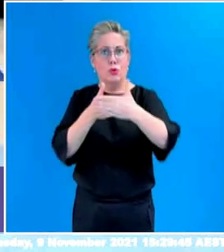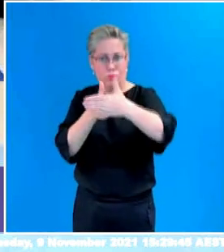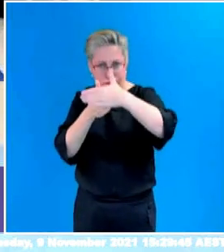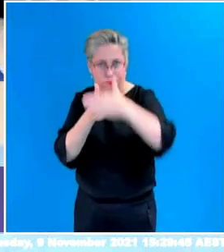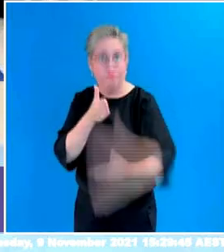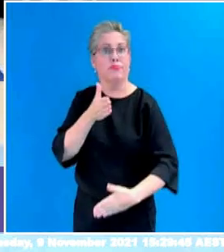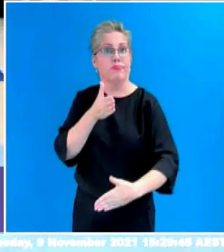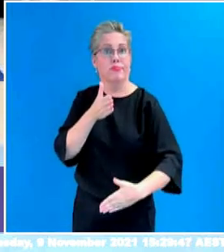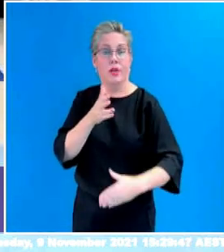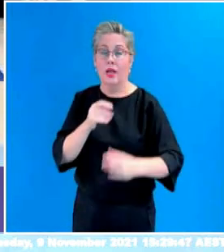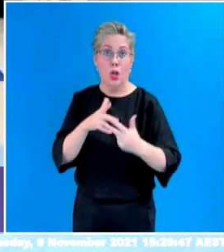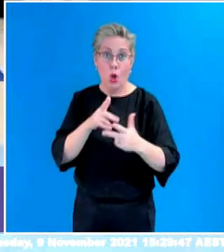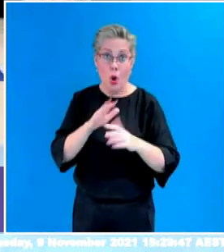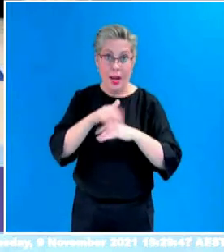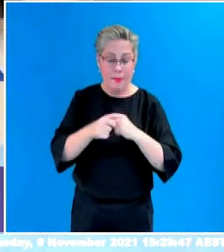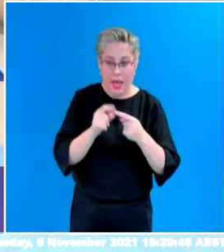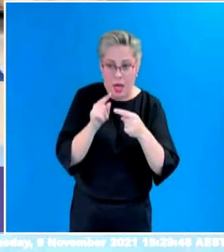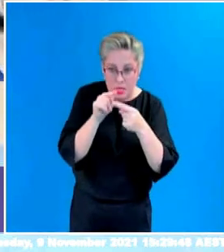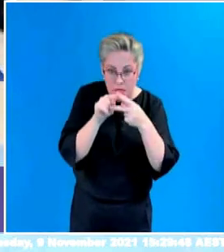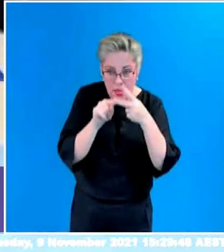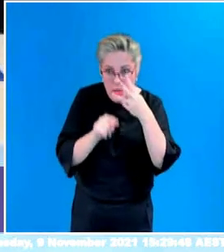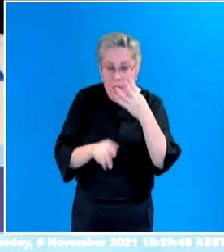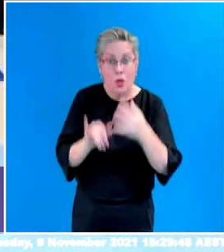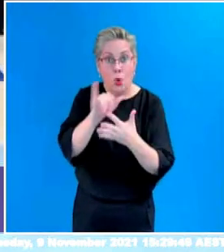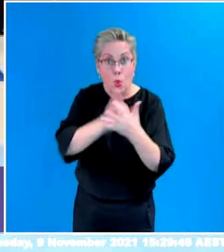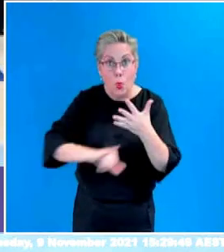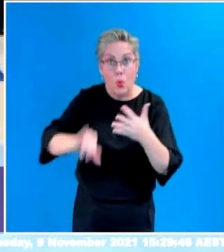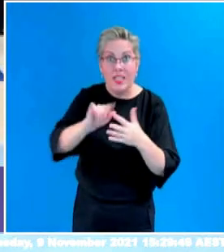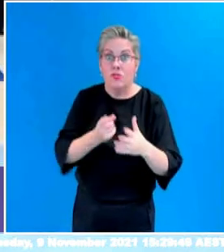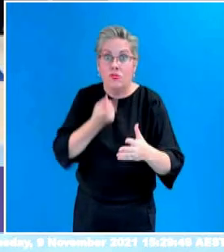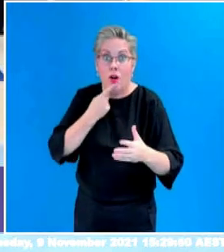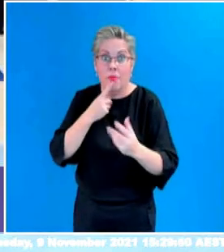of the core elements of the CRPD.